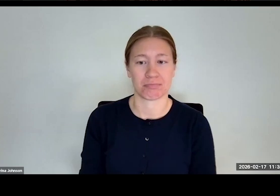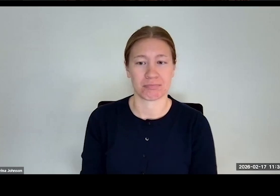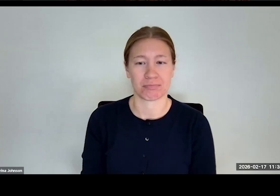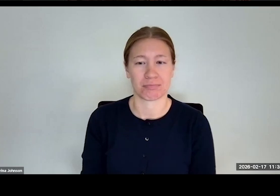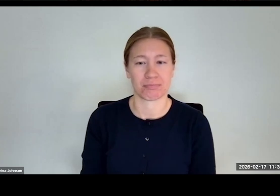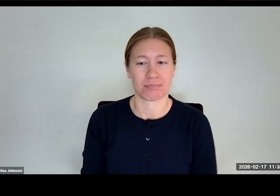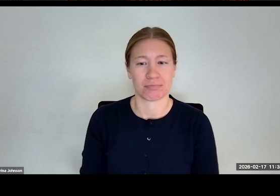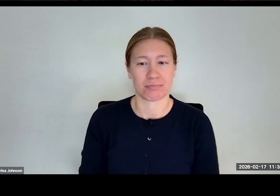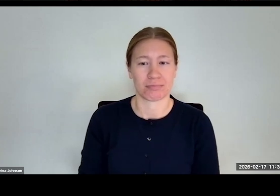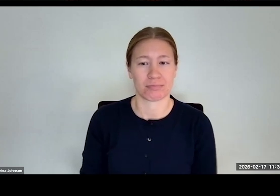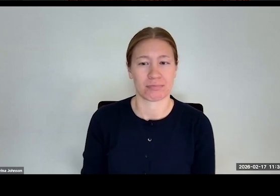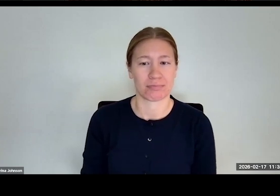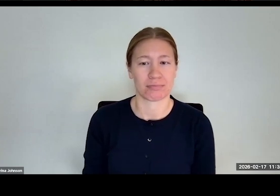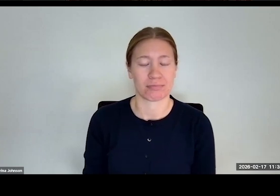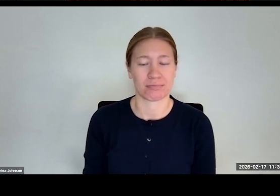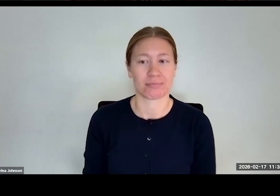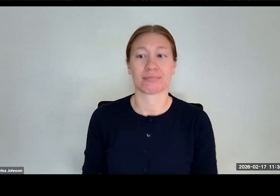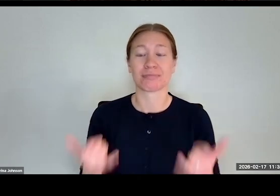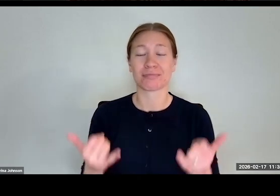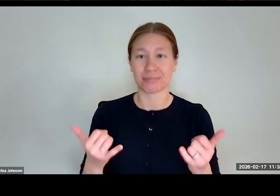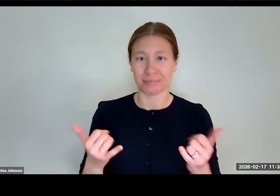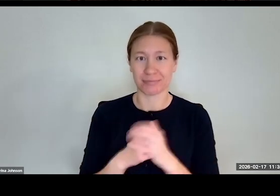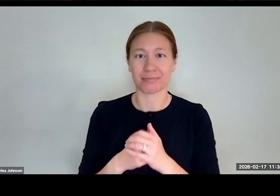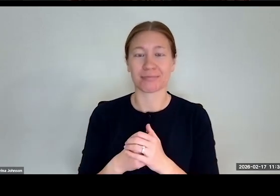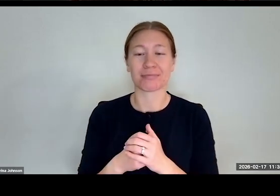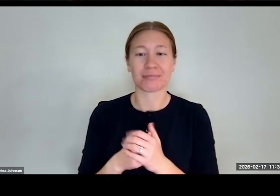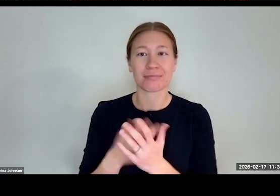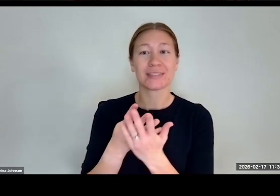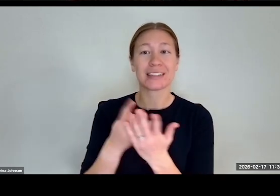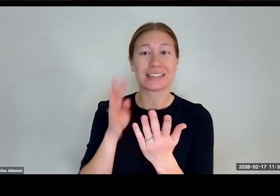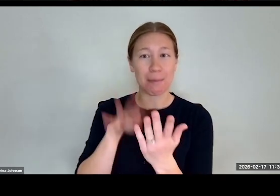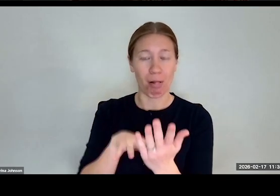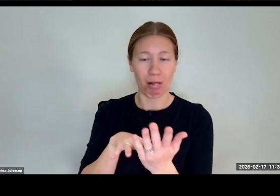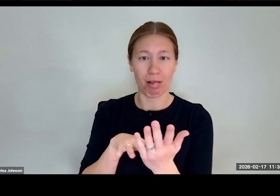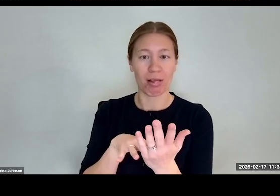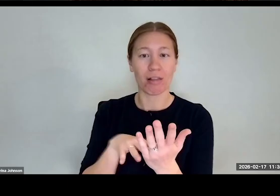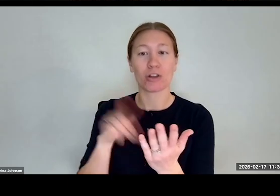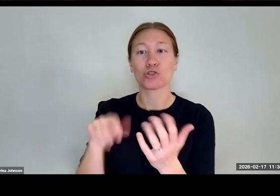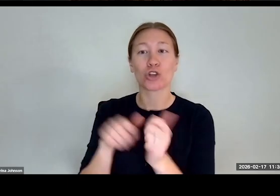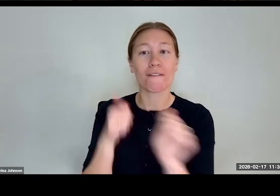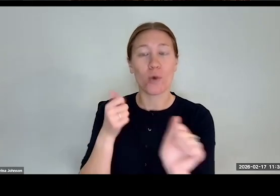tables. So again, in in our slides, tables should not be used for layout purposes.